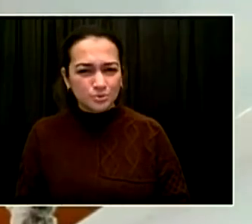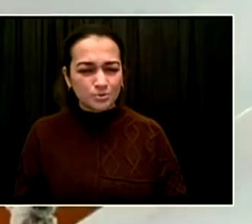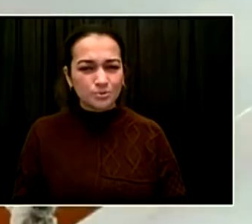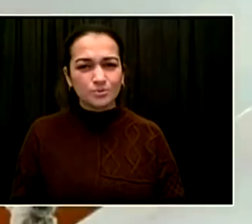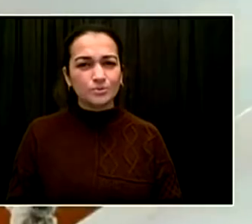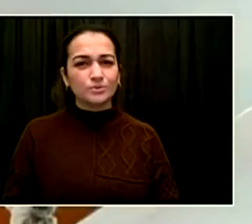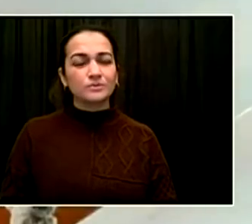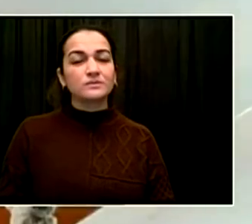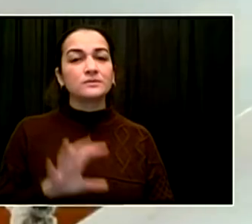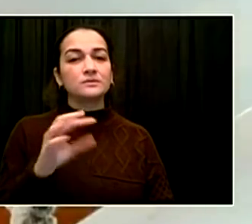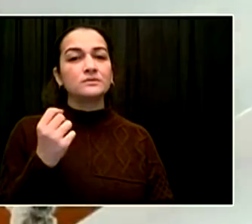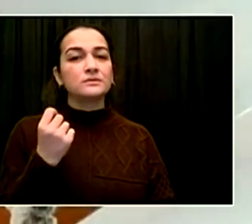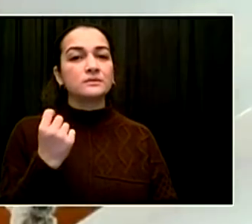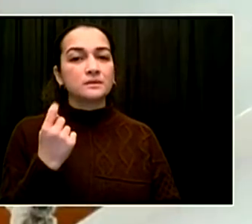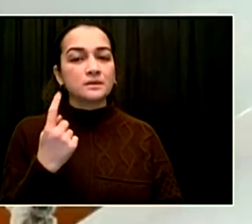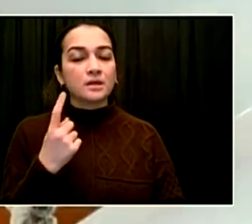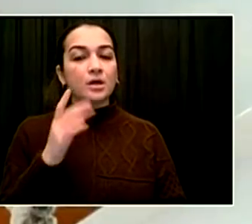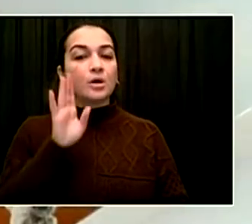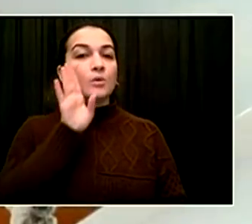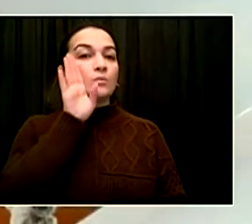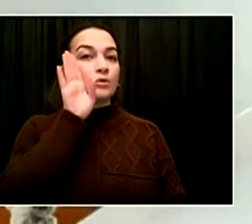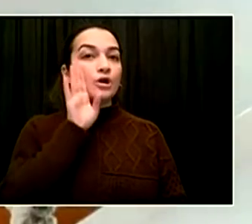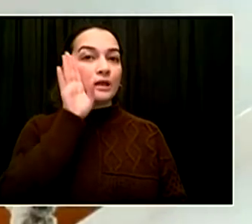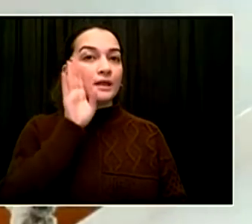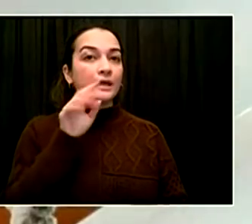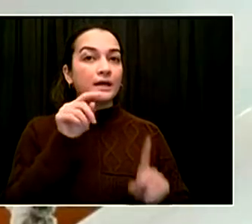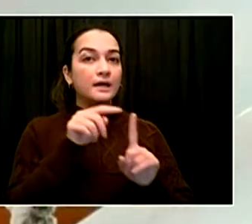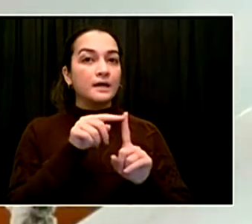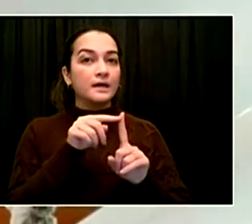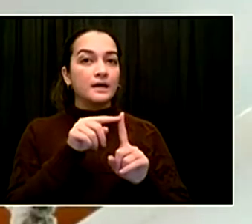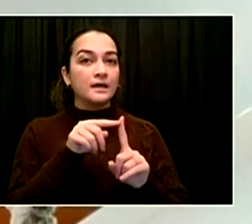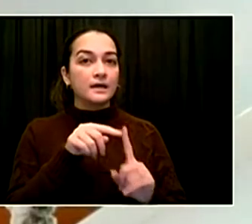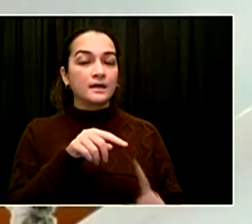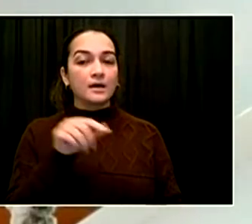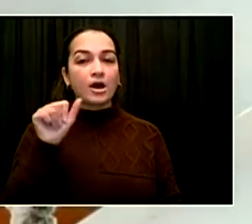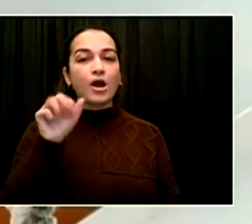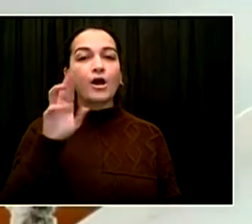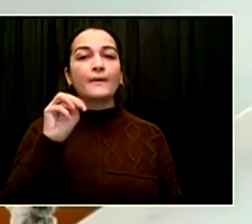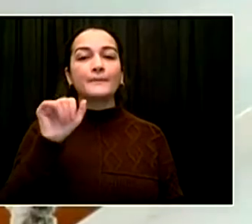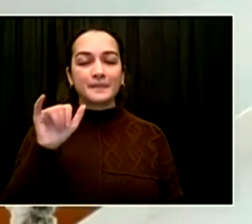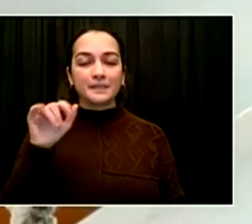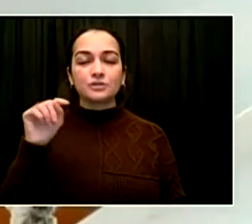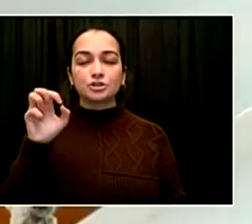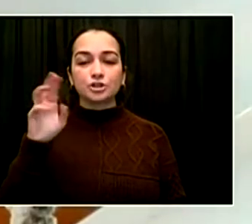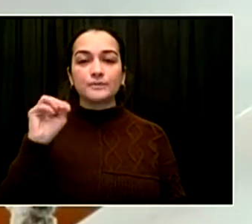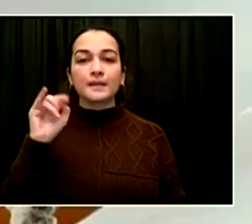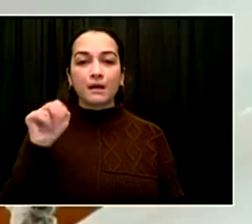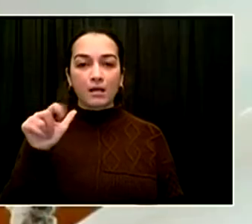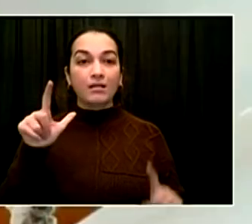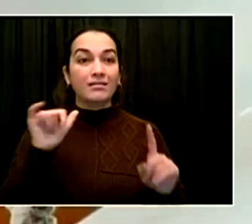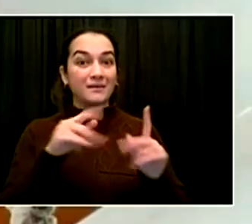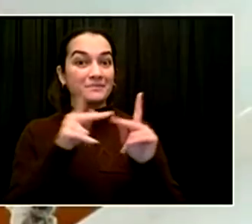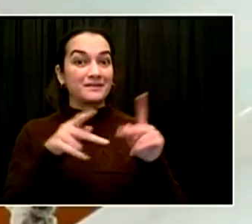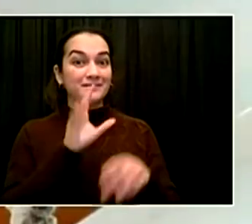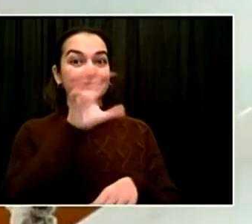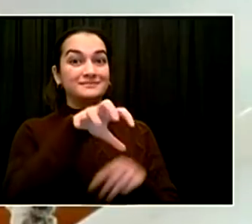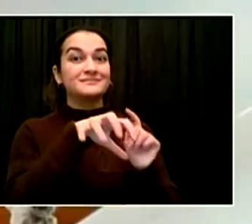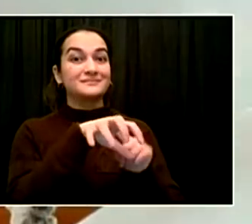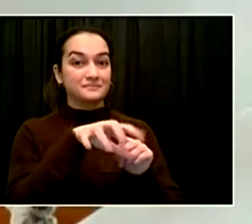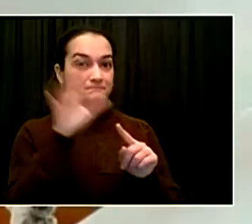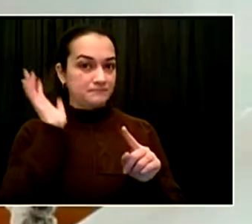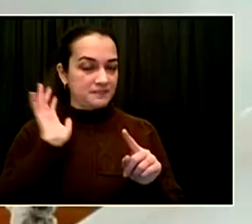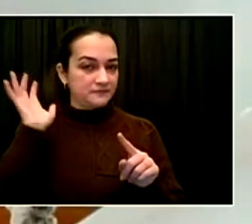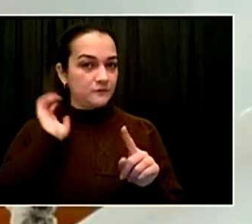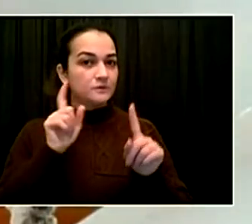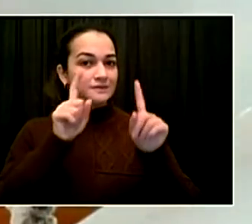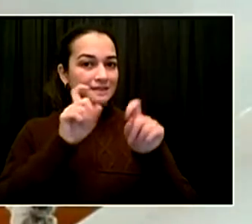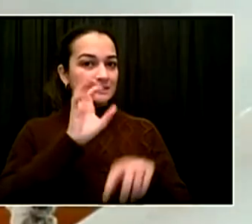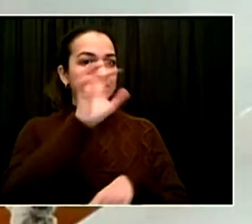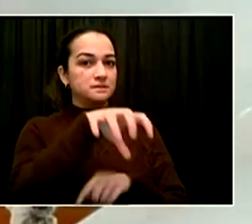WHAT WE'VE DONE IN SOME